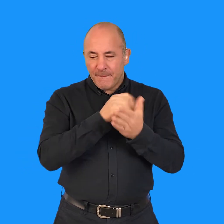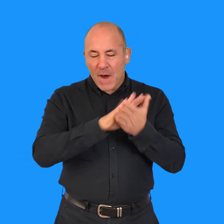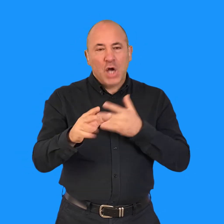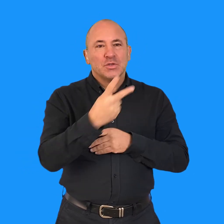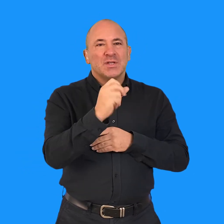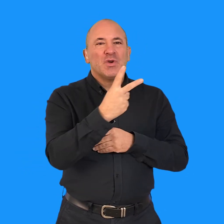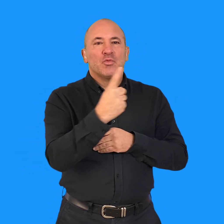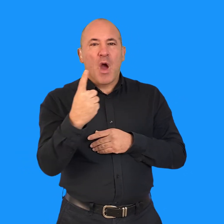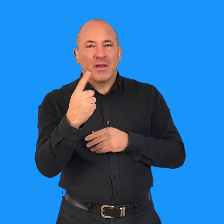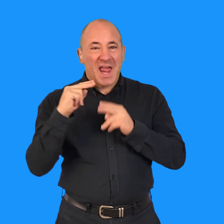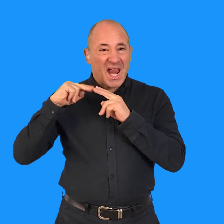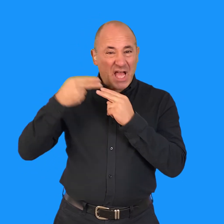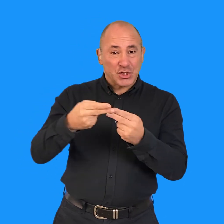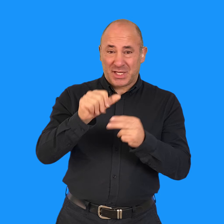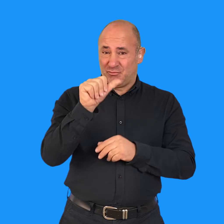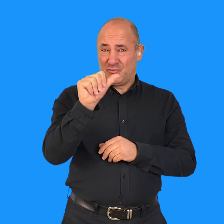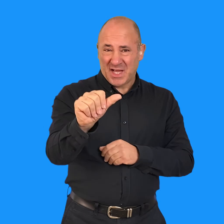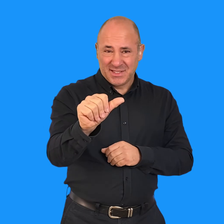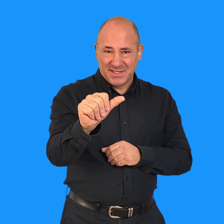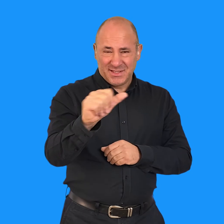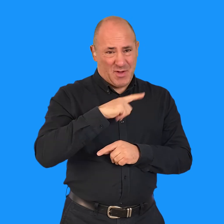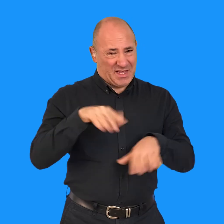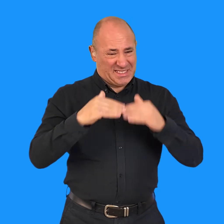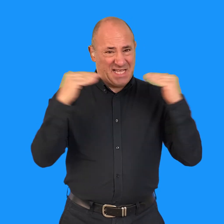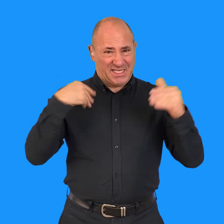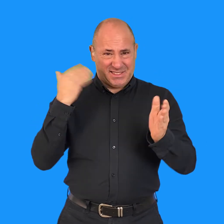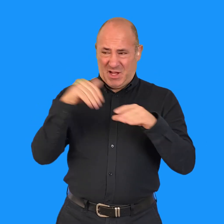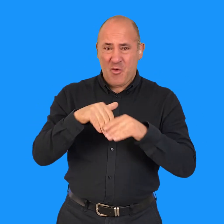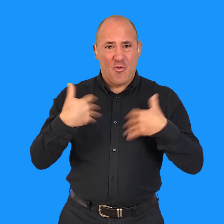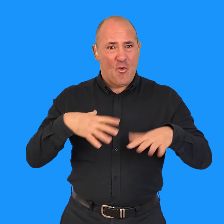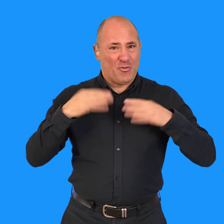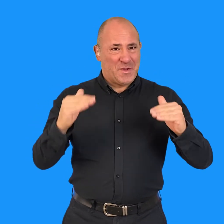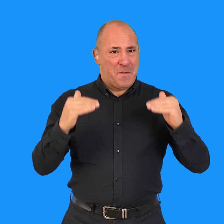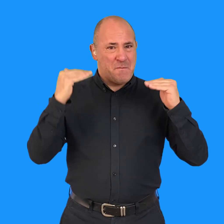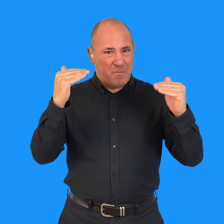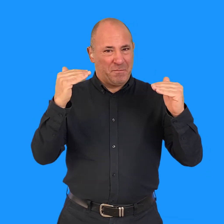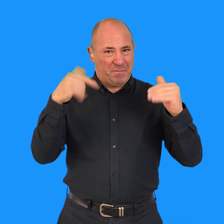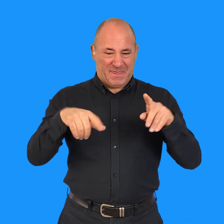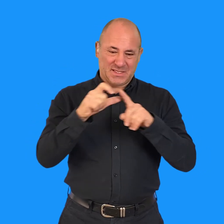Legacy is the right word, 'cause it's a really high standard to which we're coming in,